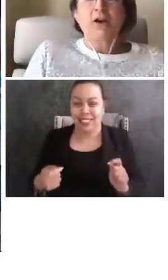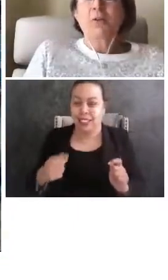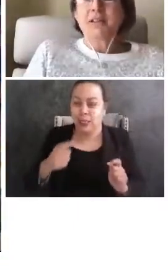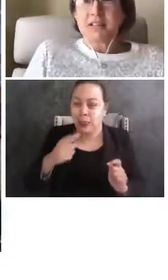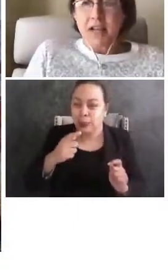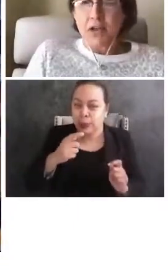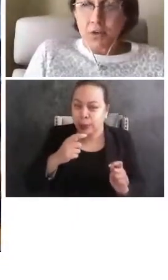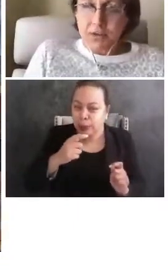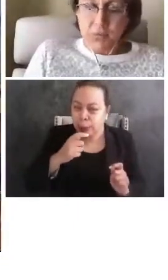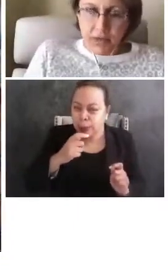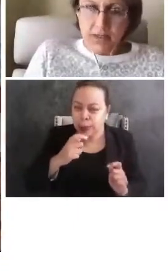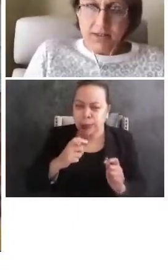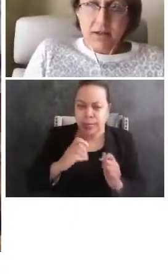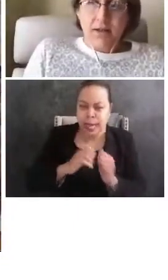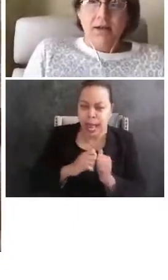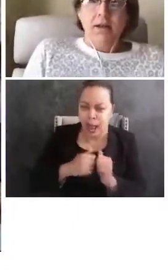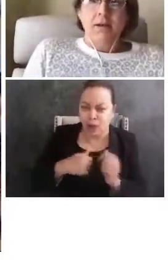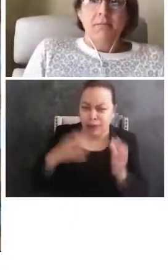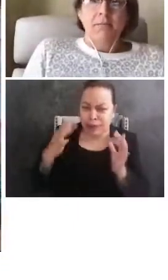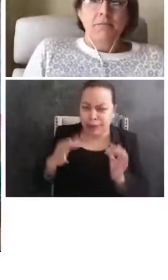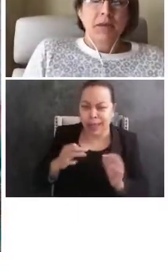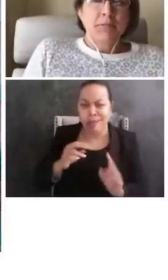How do we decide who is white?